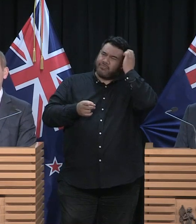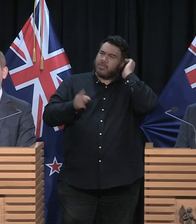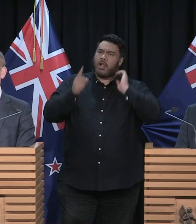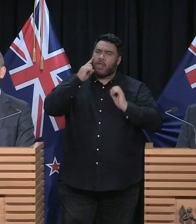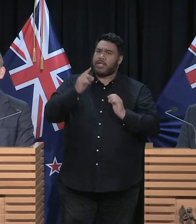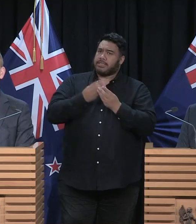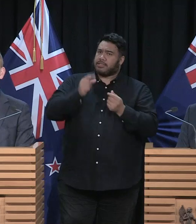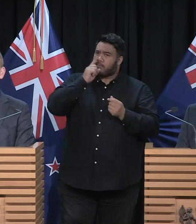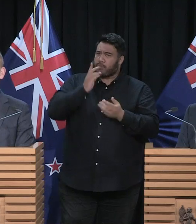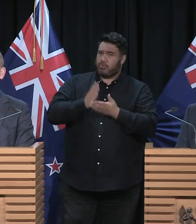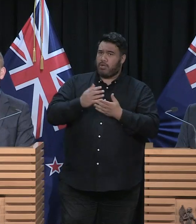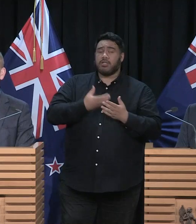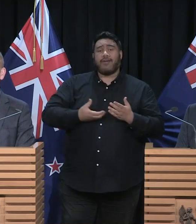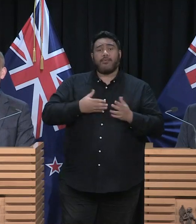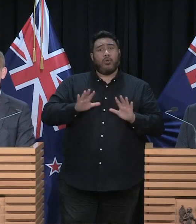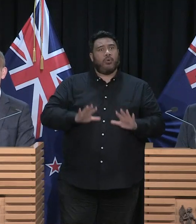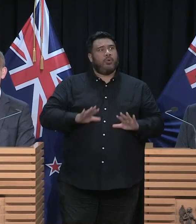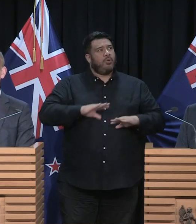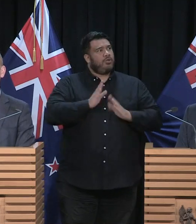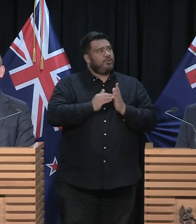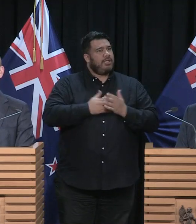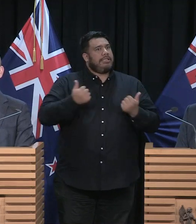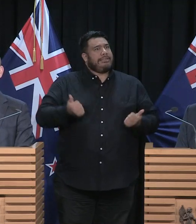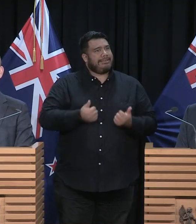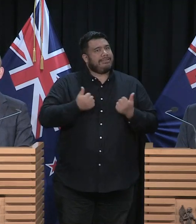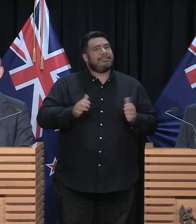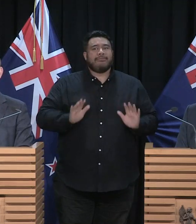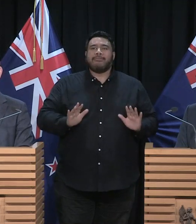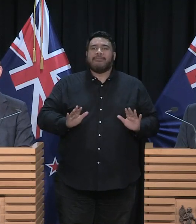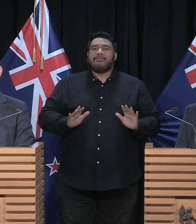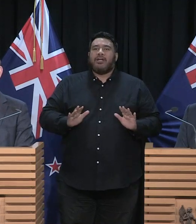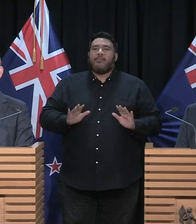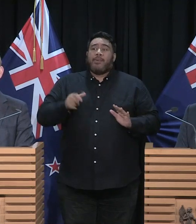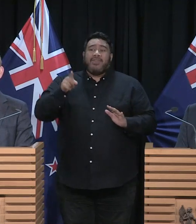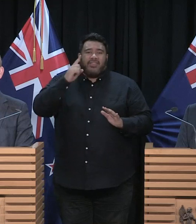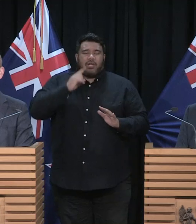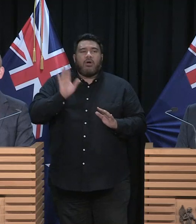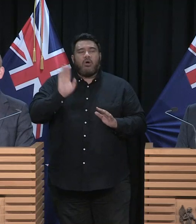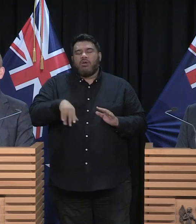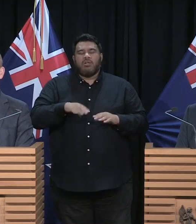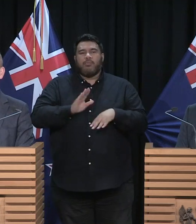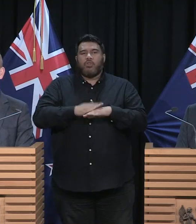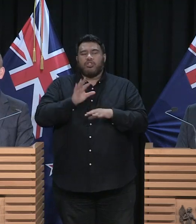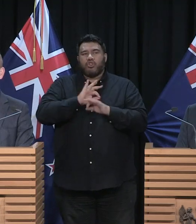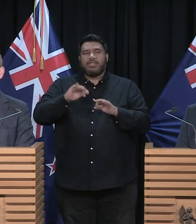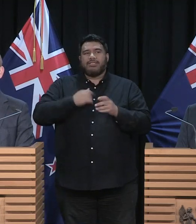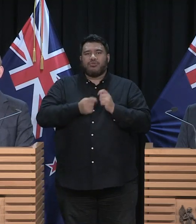Look, I think people are, to some extent, feeling comfortable because of the position that New Zealand is